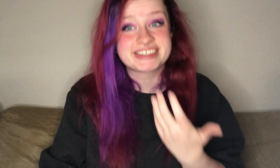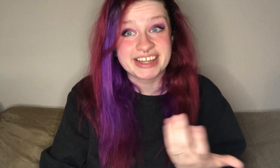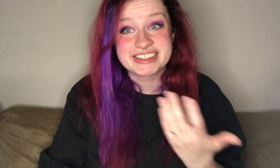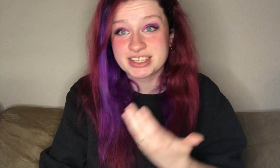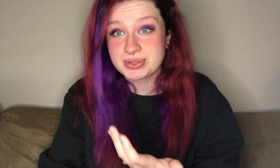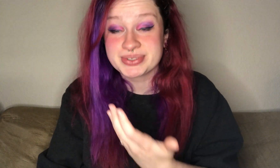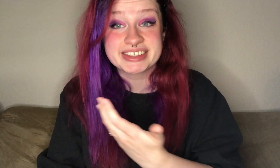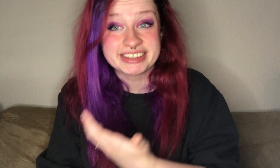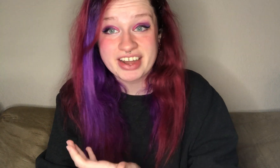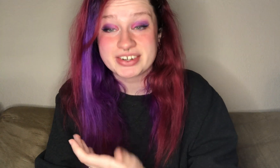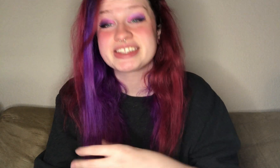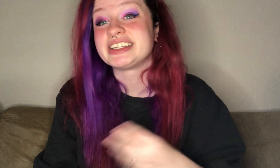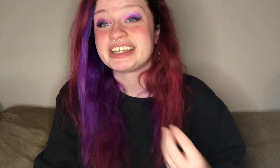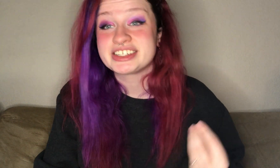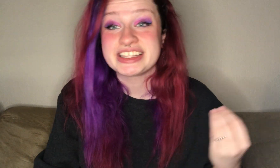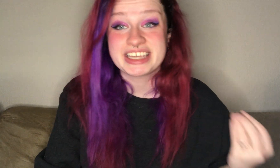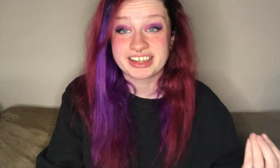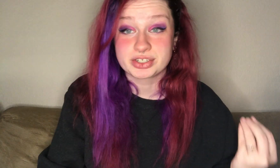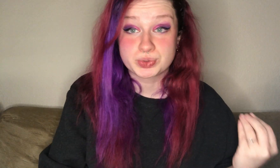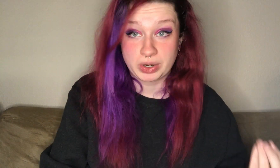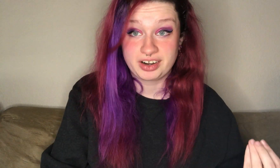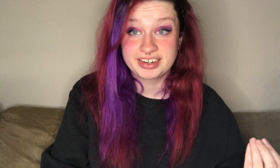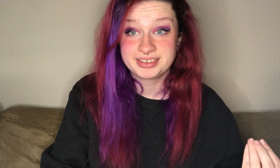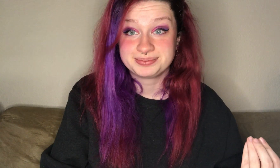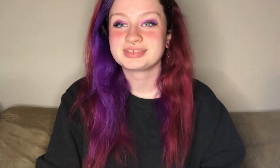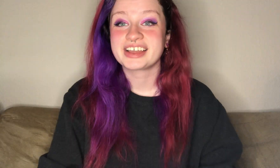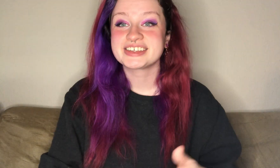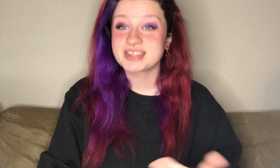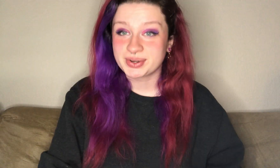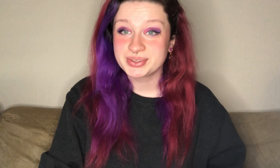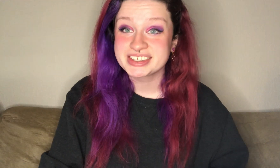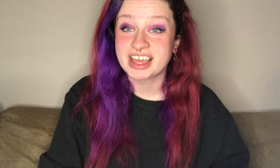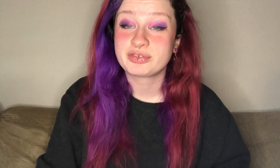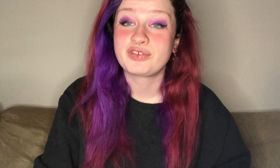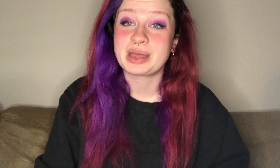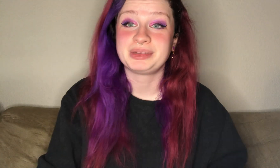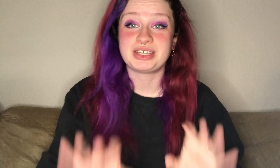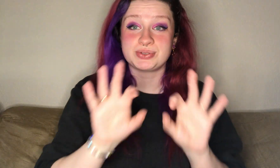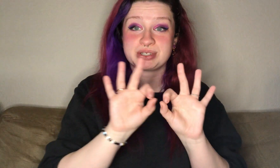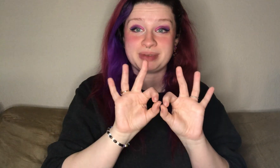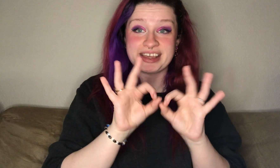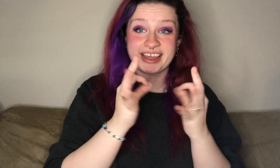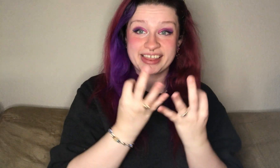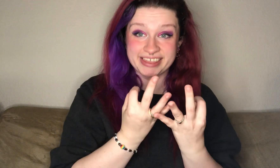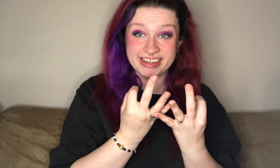signs that use letters that link to the english word so the sign for family used to be this